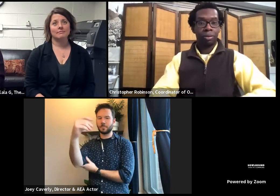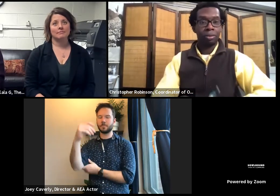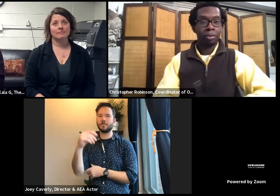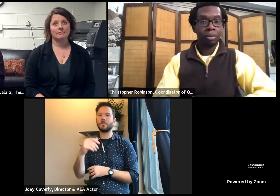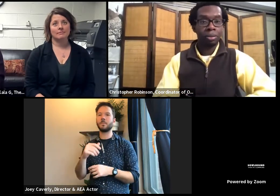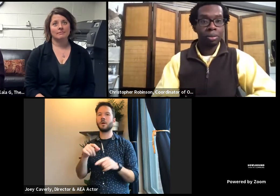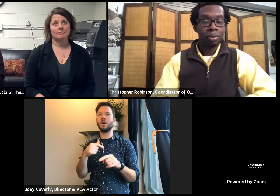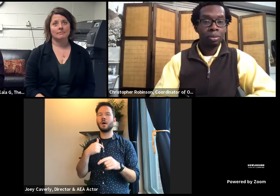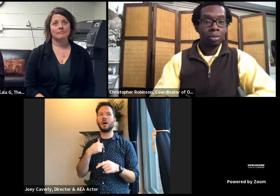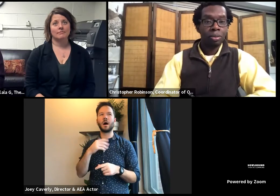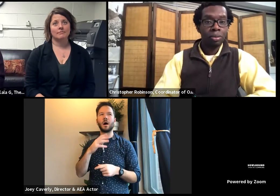I'll throw in my two cents.